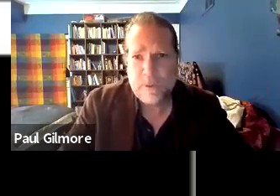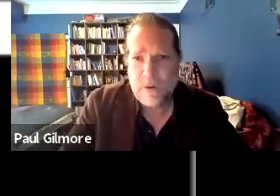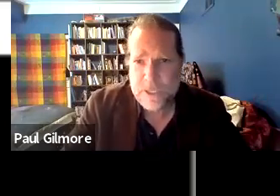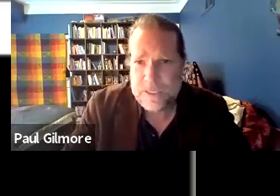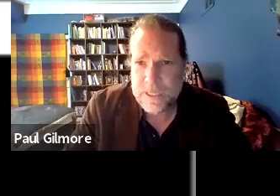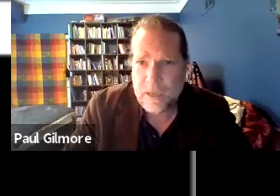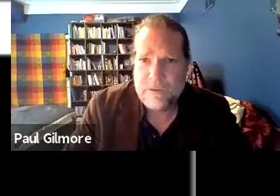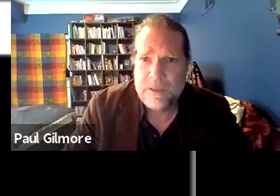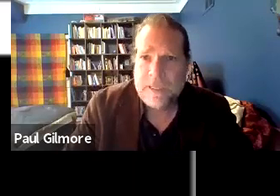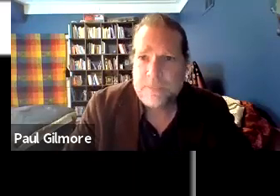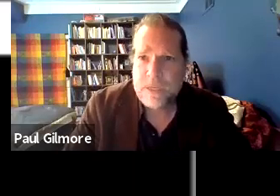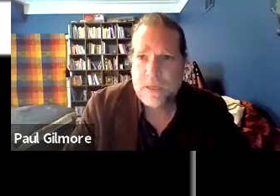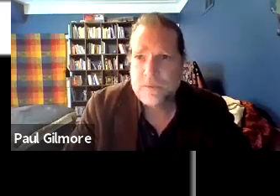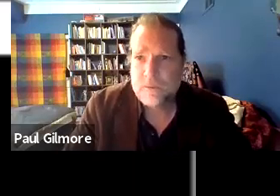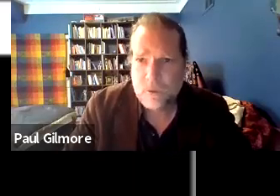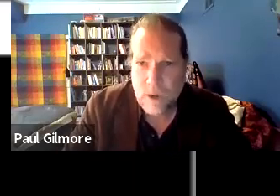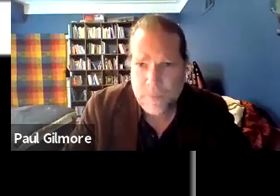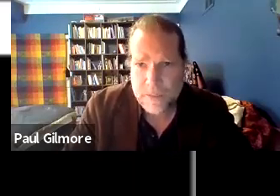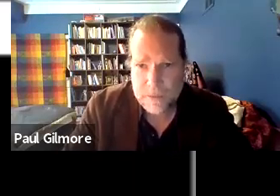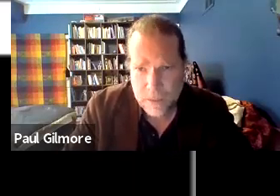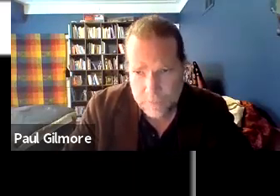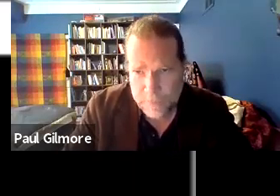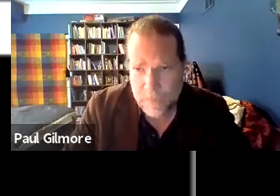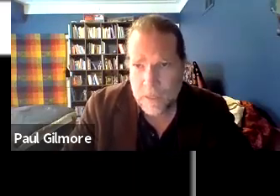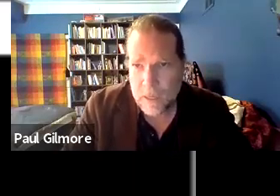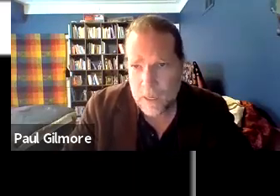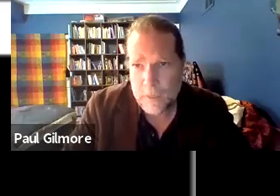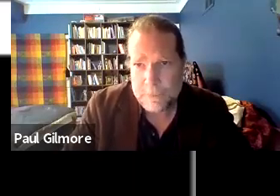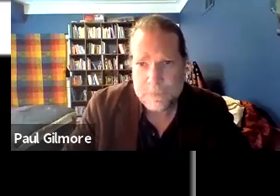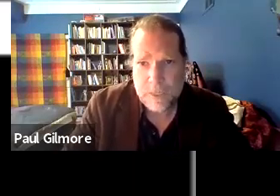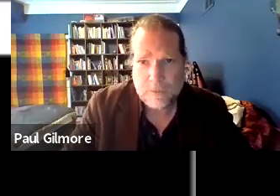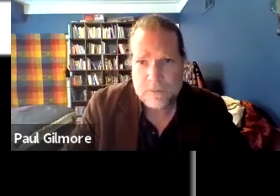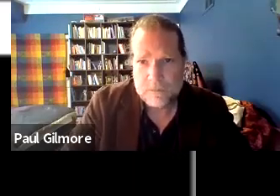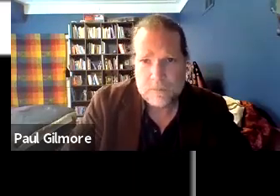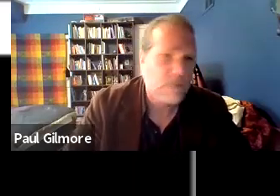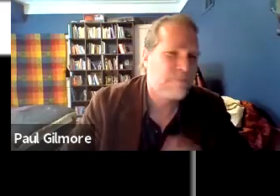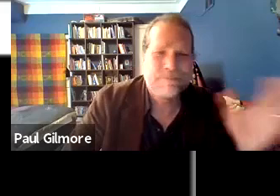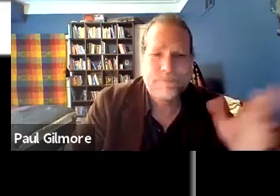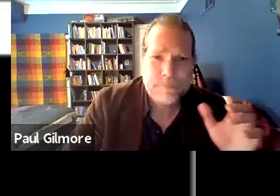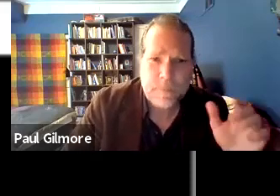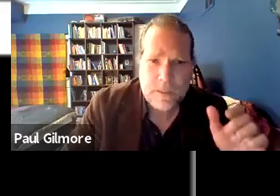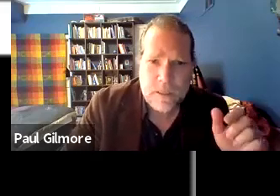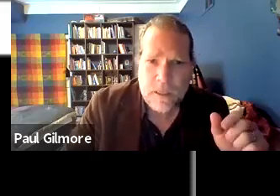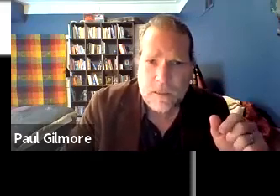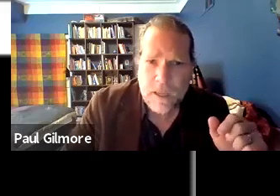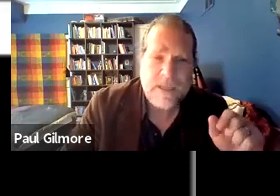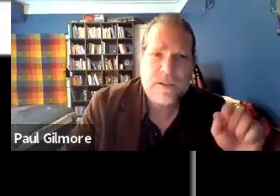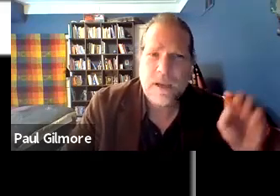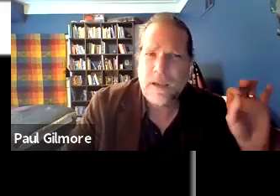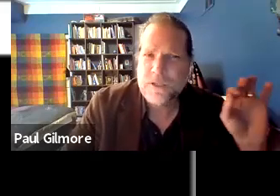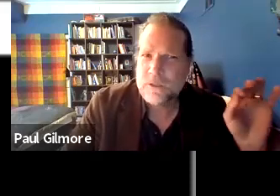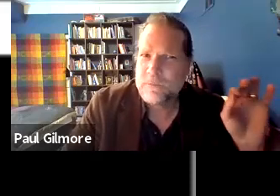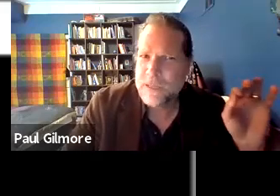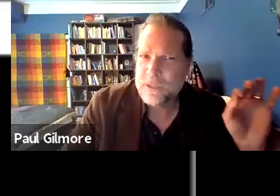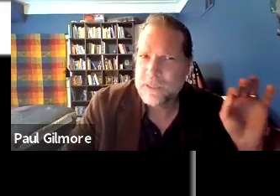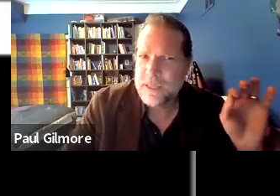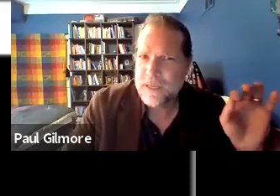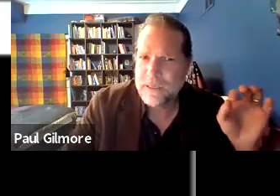immigration itself keeps on cropping up. You know, I guess I should mention that today.